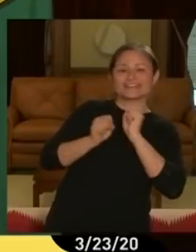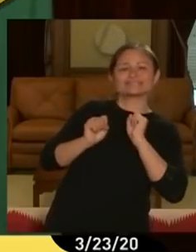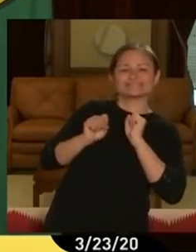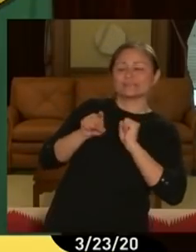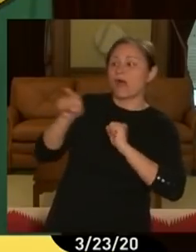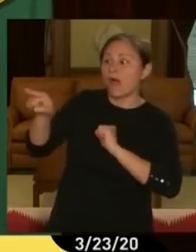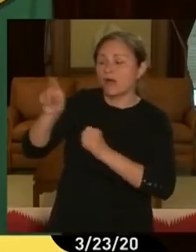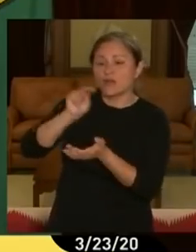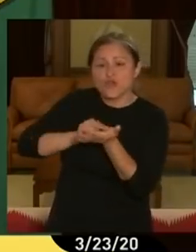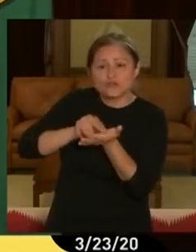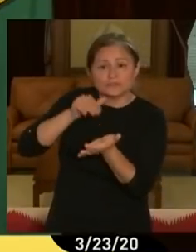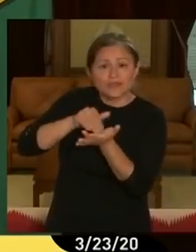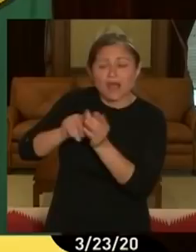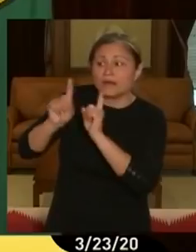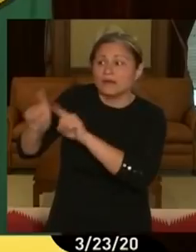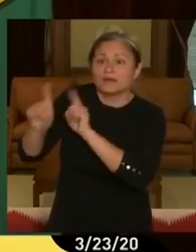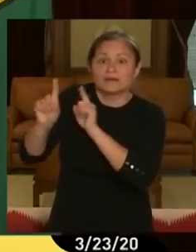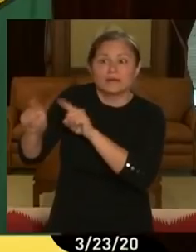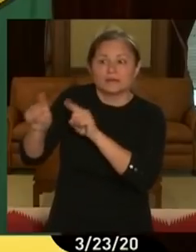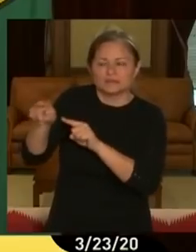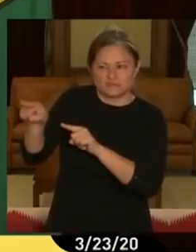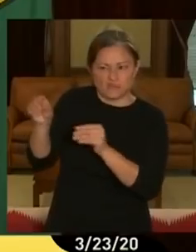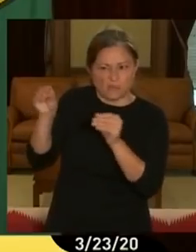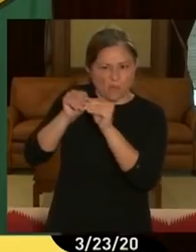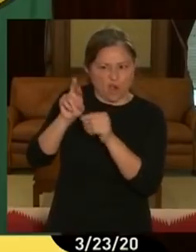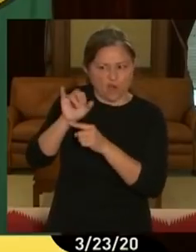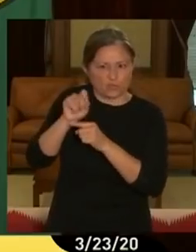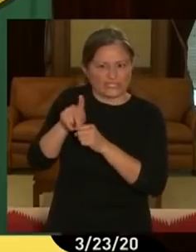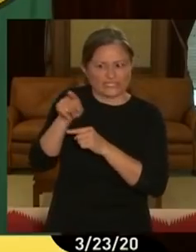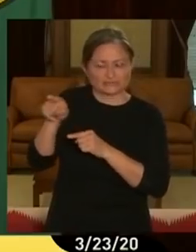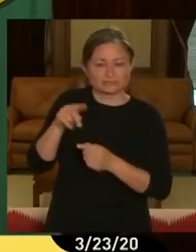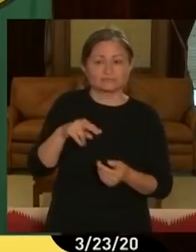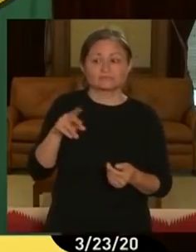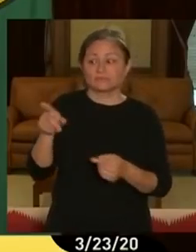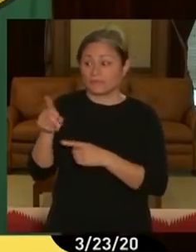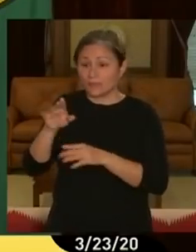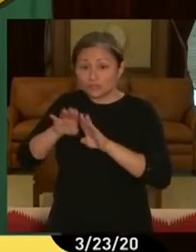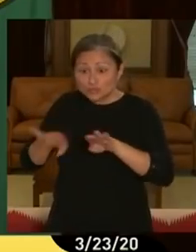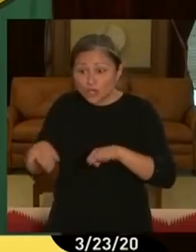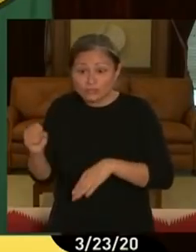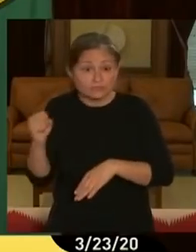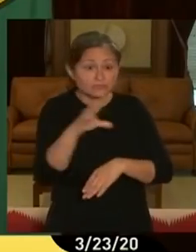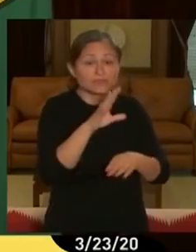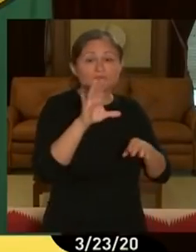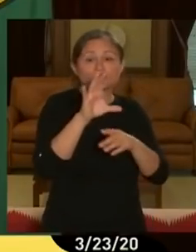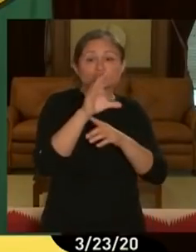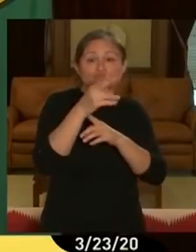WORKERS ARE GOING TO WORK, SO WE CAN STAY HOME AND BE SAFE.